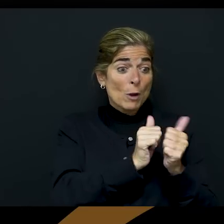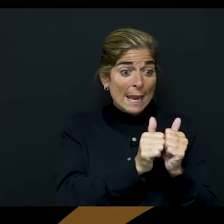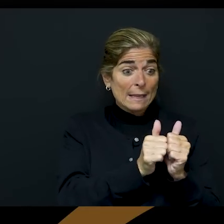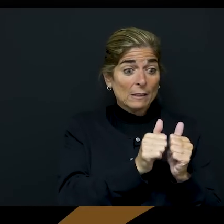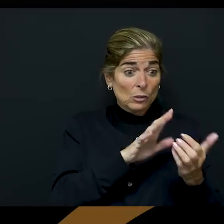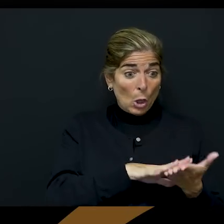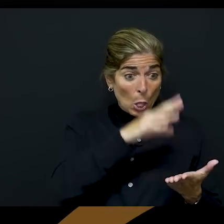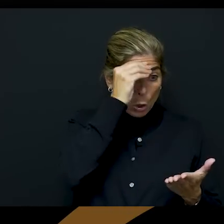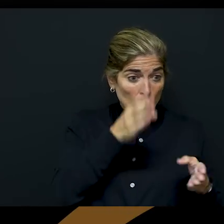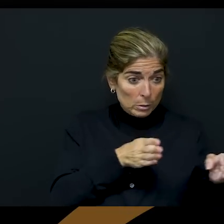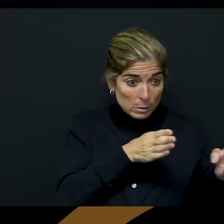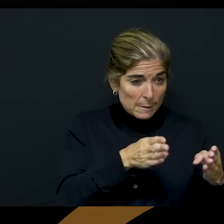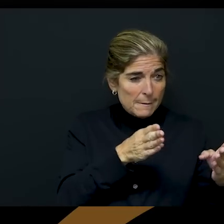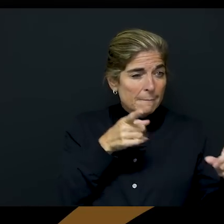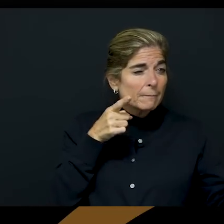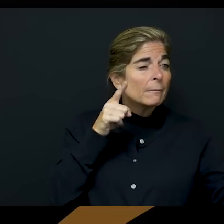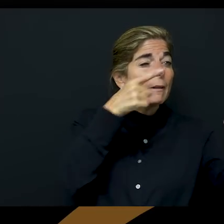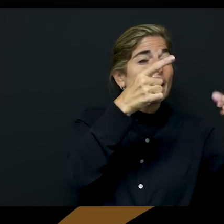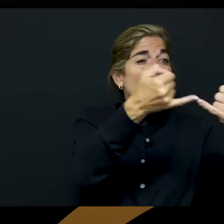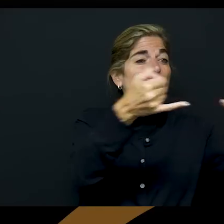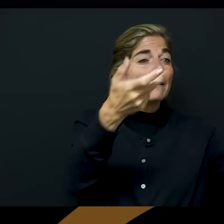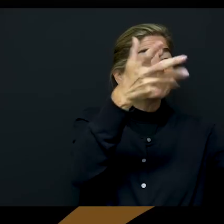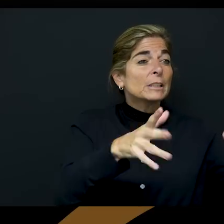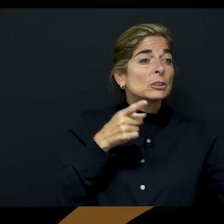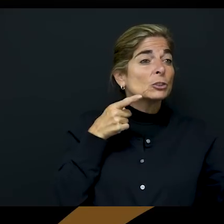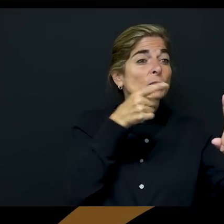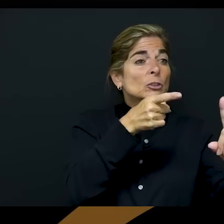But just like an actual race, I've learned to focus on the finish line.